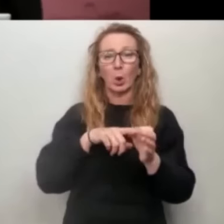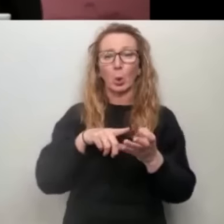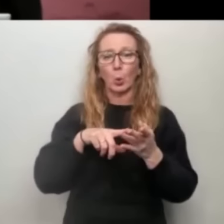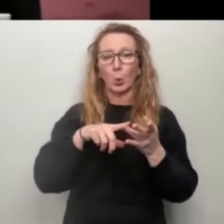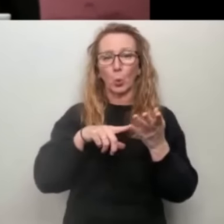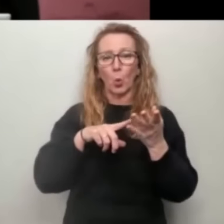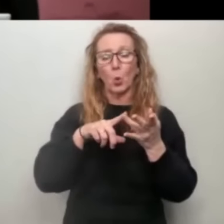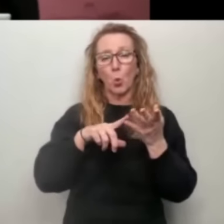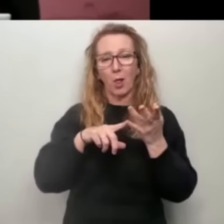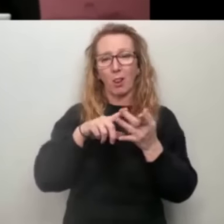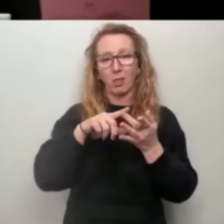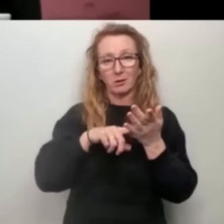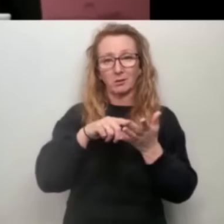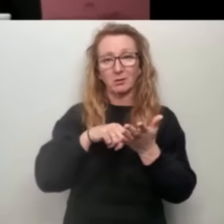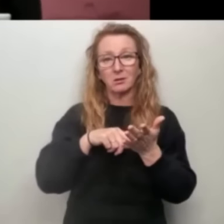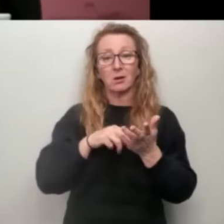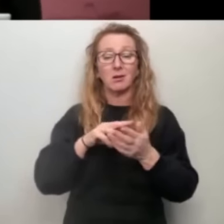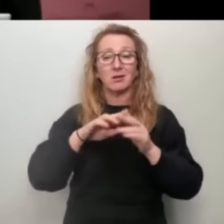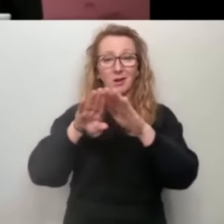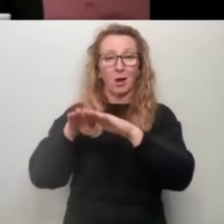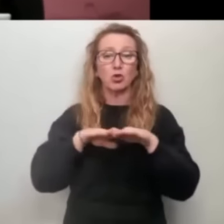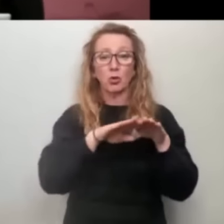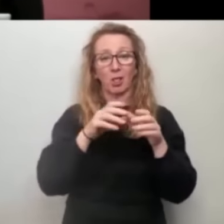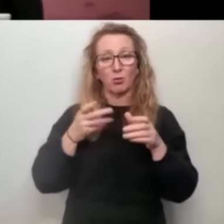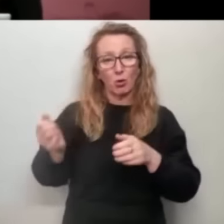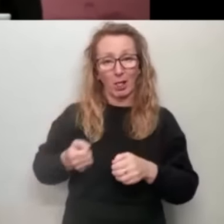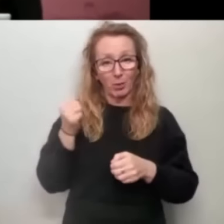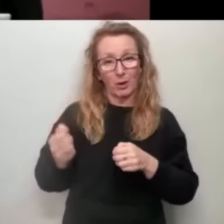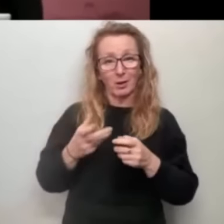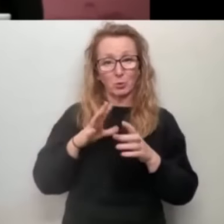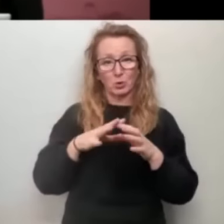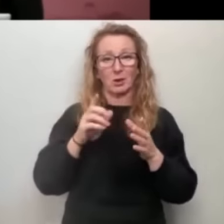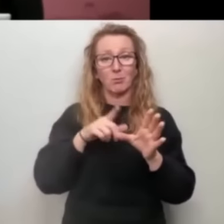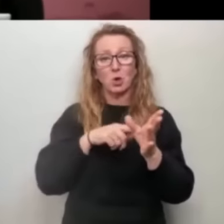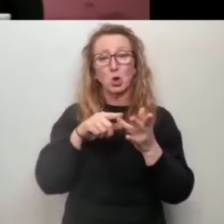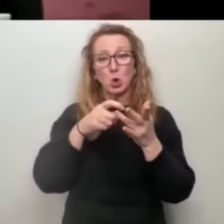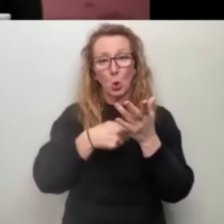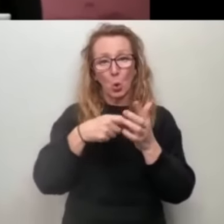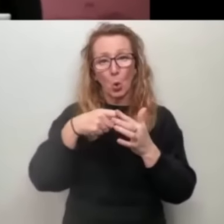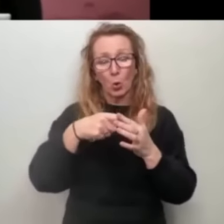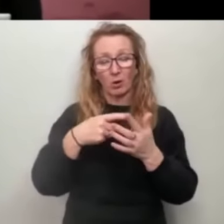the National Railway Museum in York, and perhaps most relevant to tonight